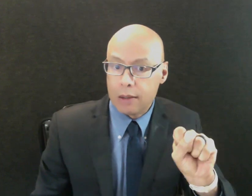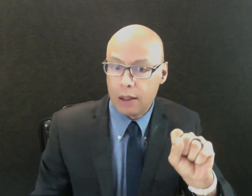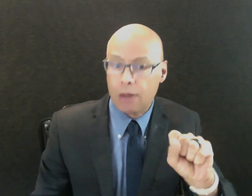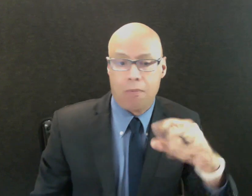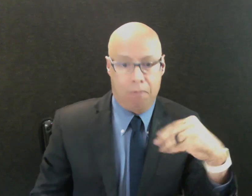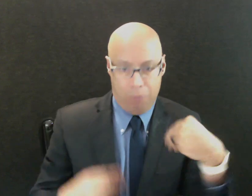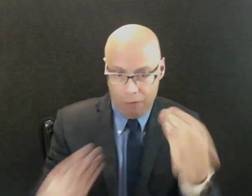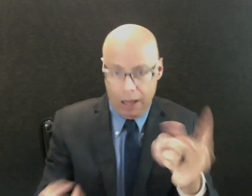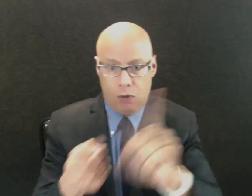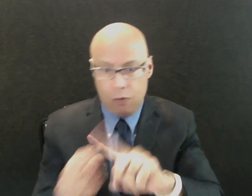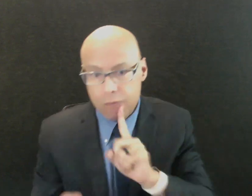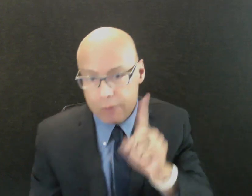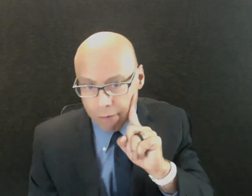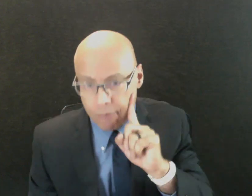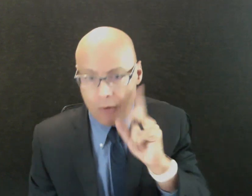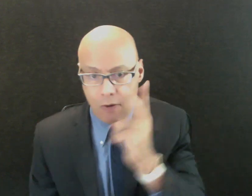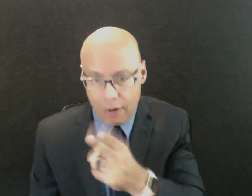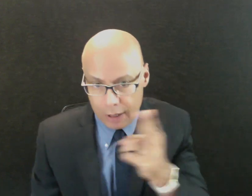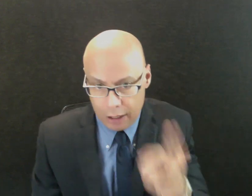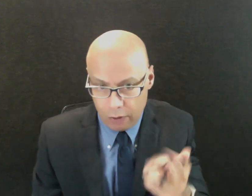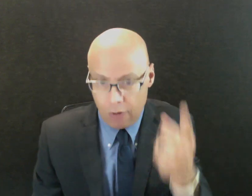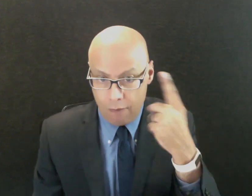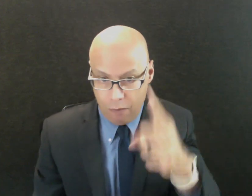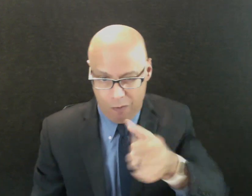hearing through the following 6 provisions